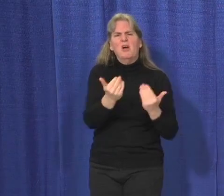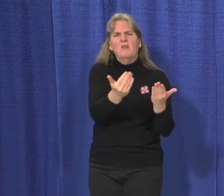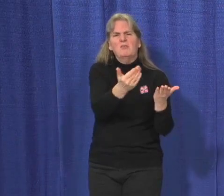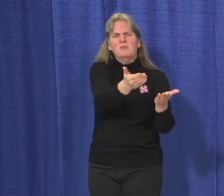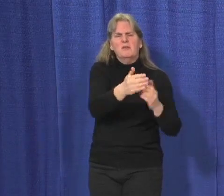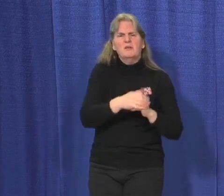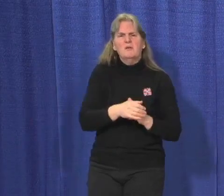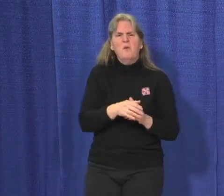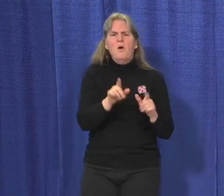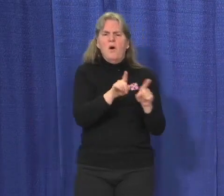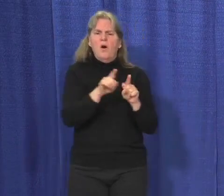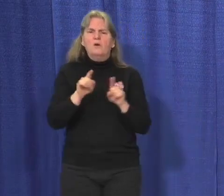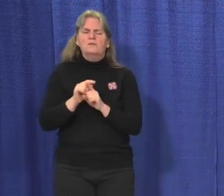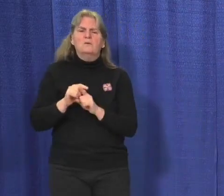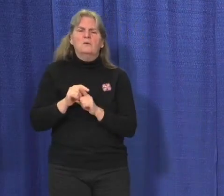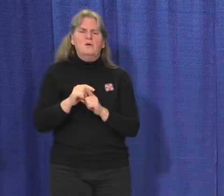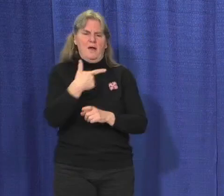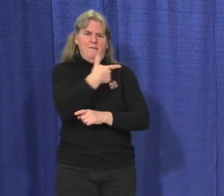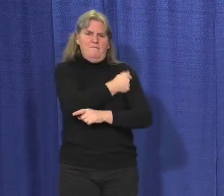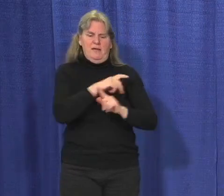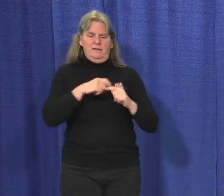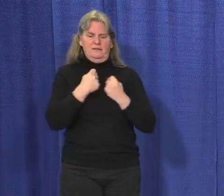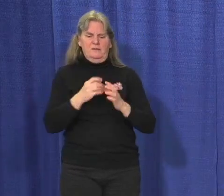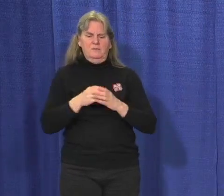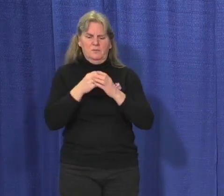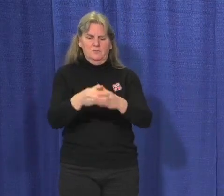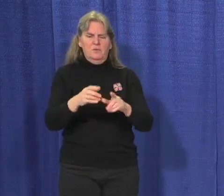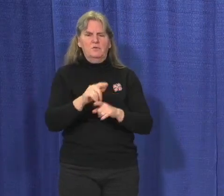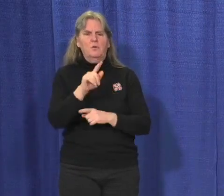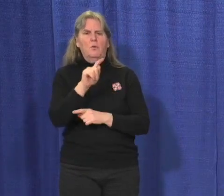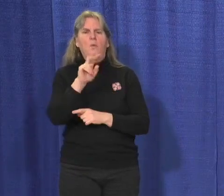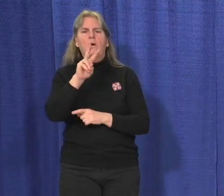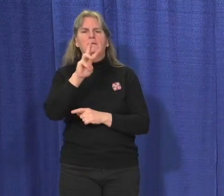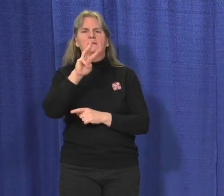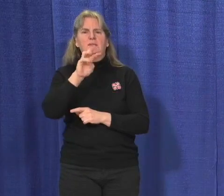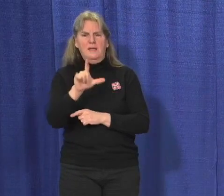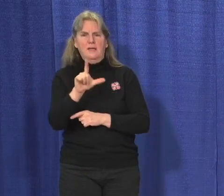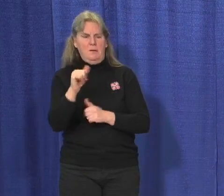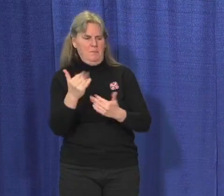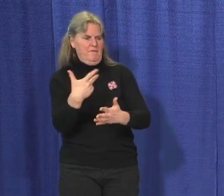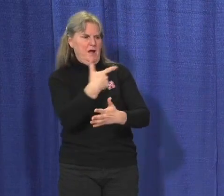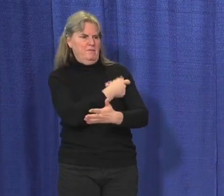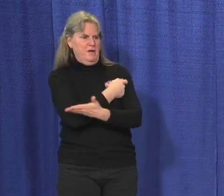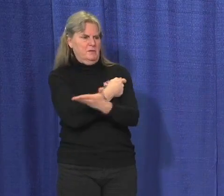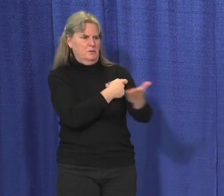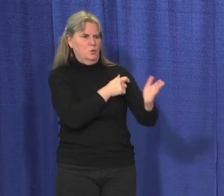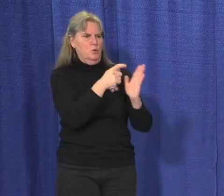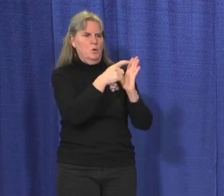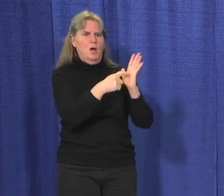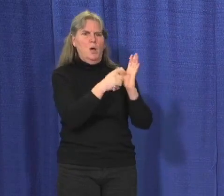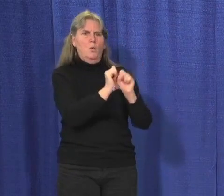virus and we mobilized a vaccine team to Watson Lake to offer a vaccinations to any workers who